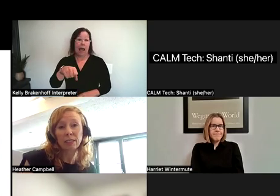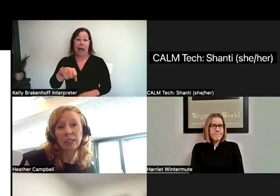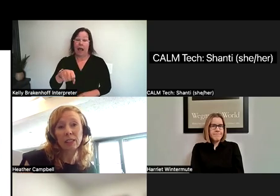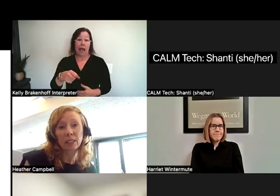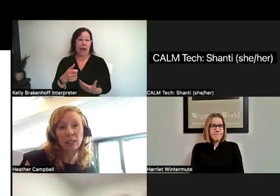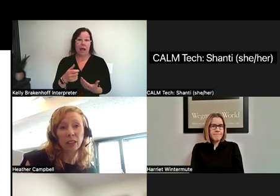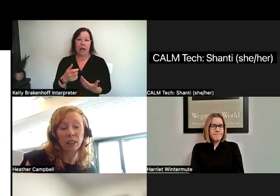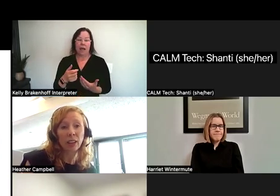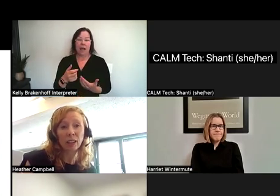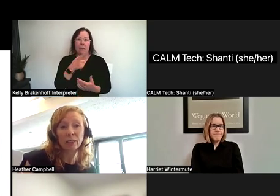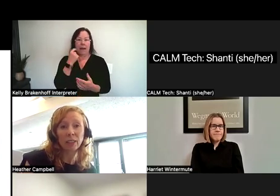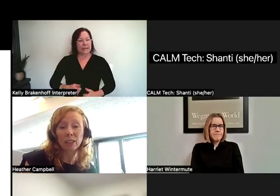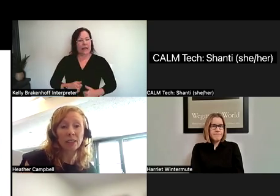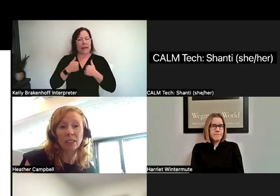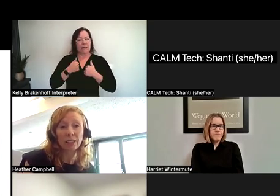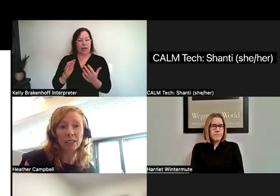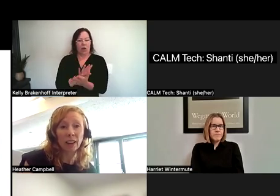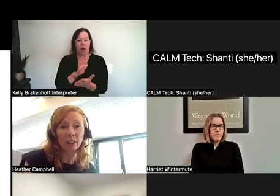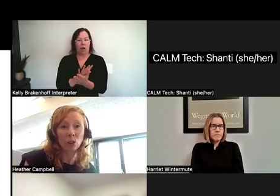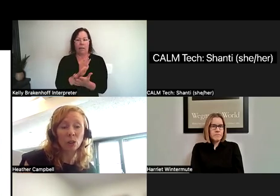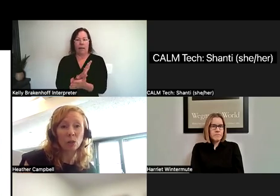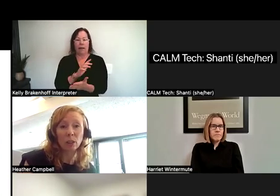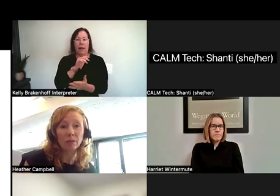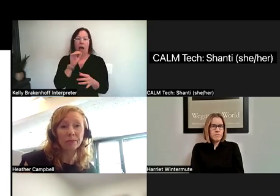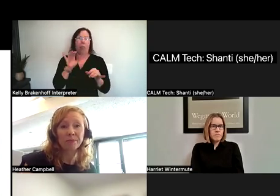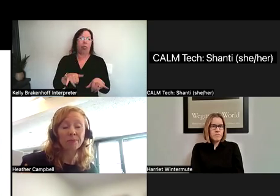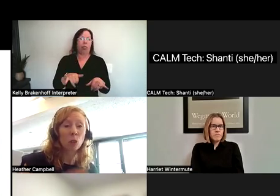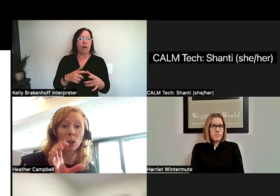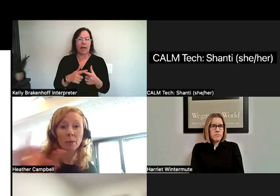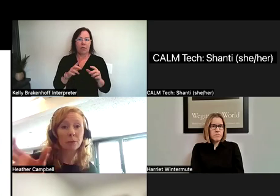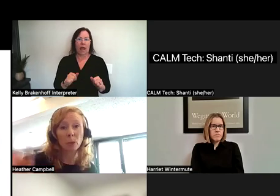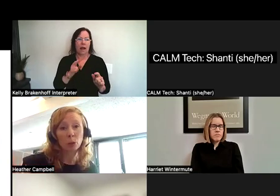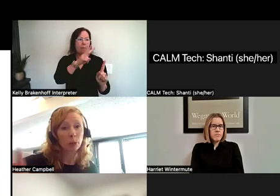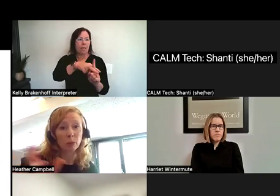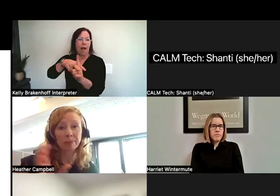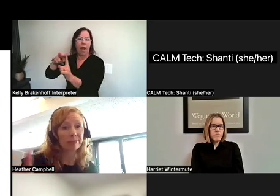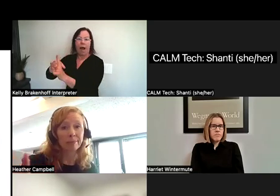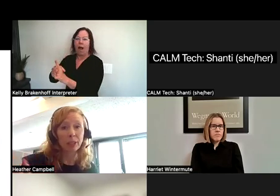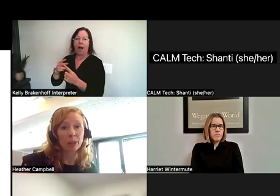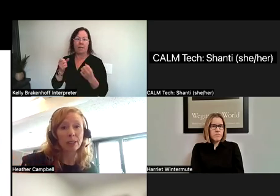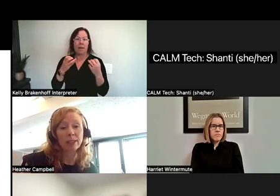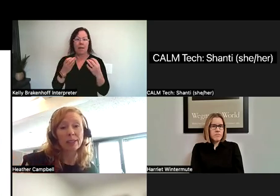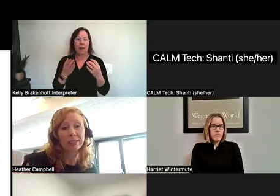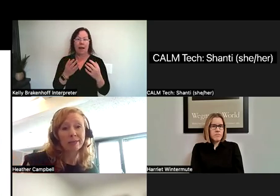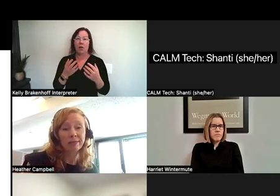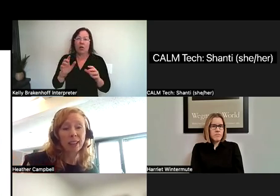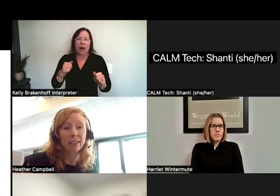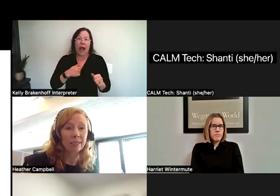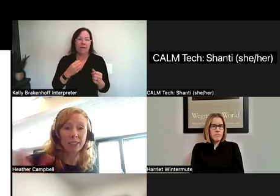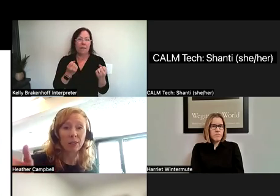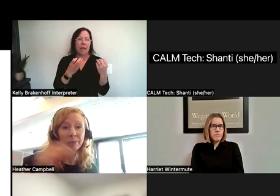Since it is a living thing and it's not static you could have multiple matrices and you can